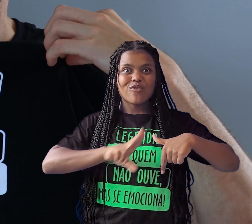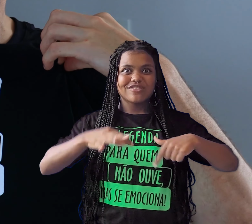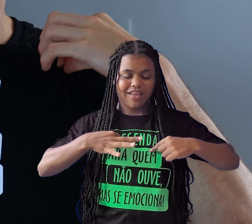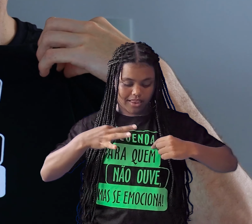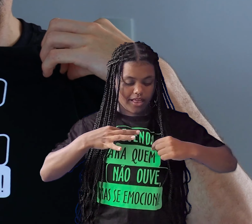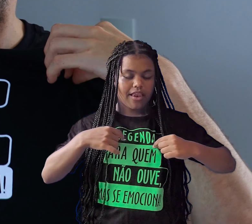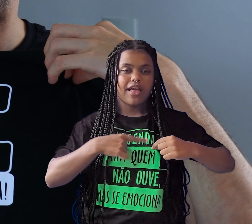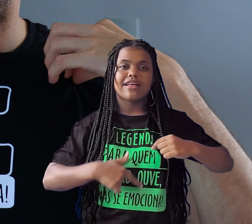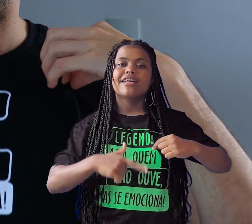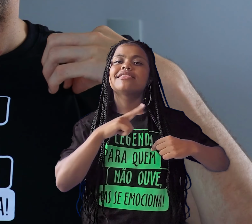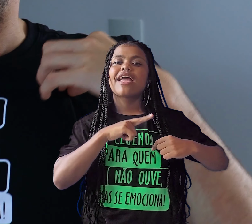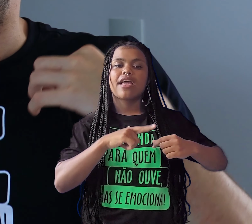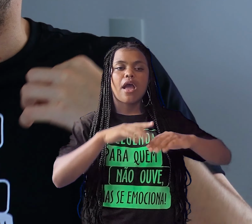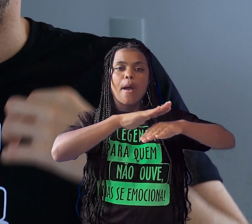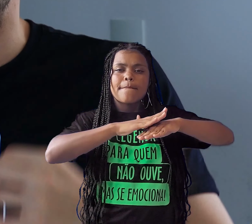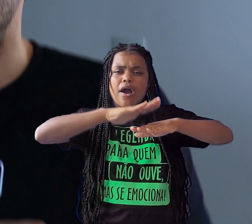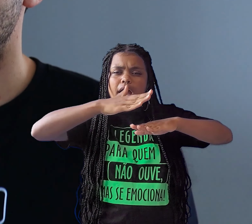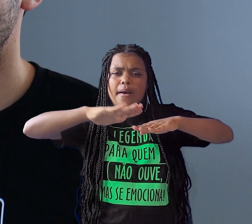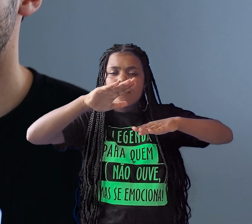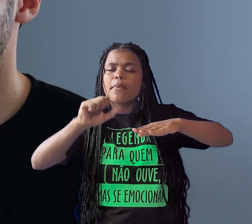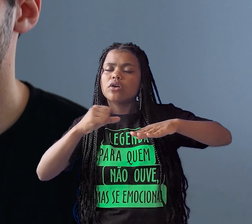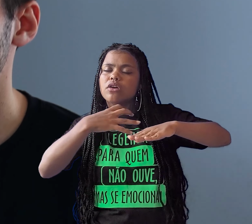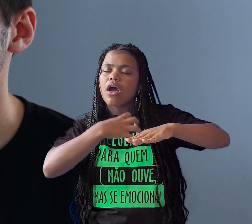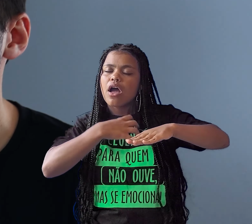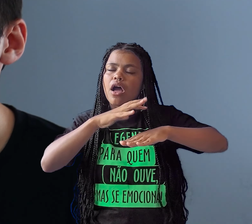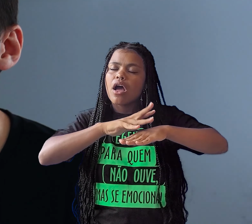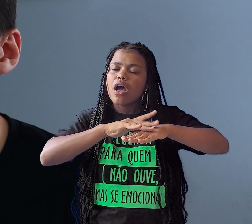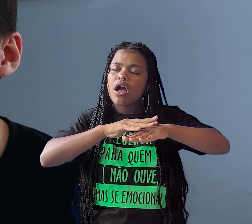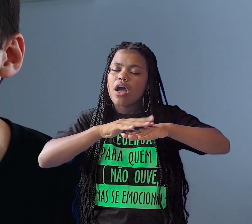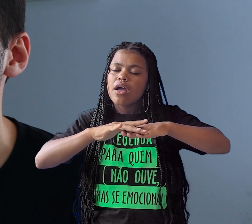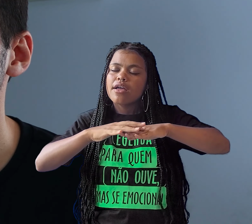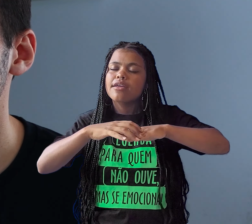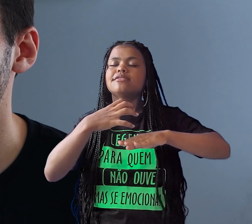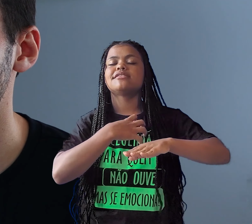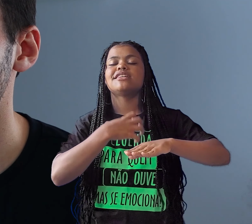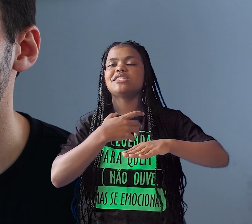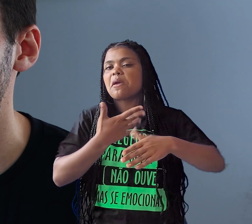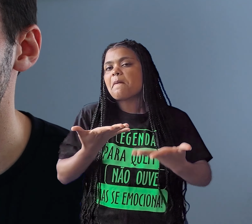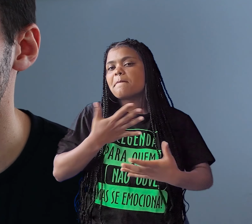in high relief, for me to feel with my fingers and say what I think